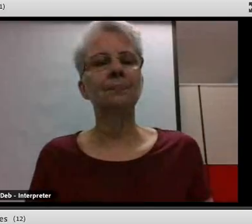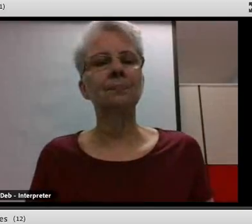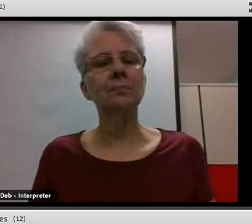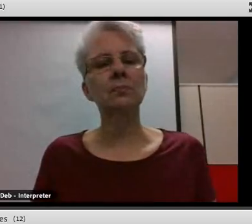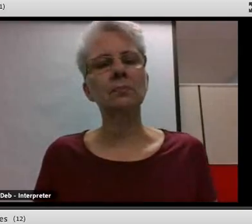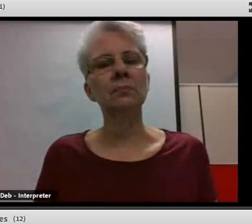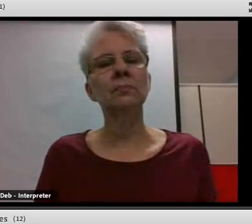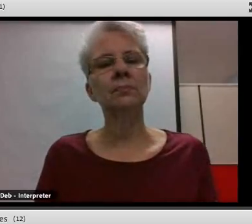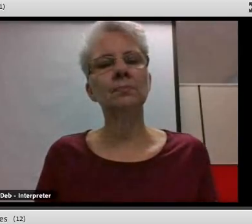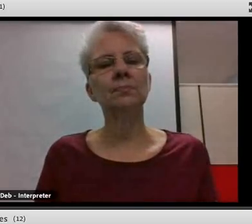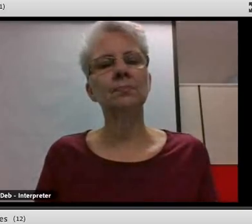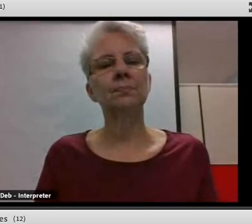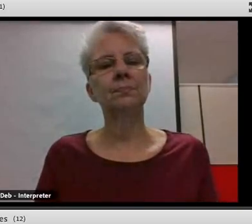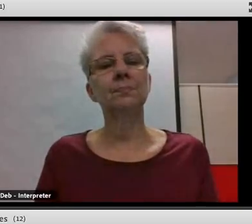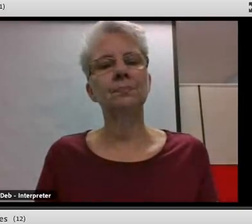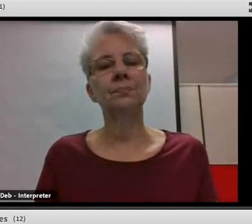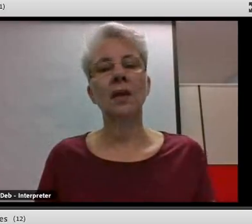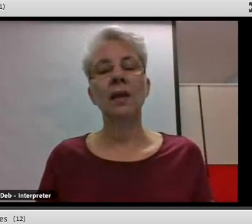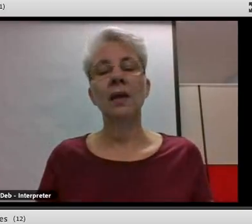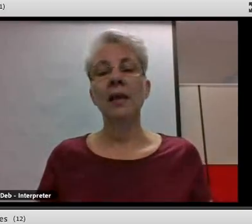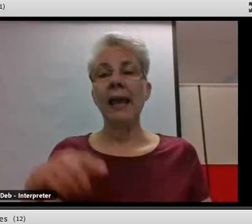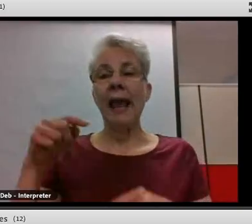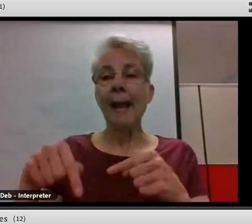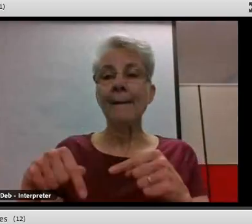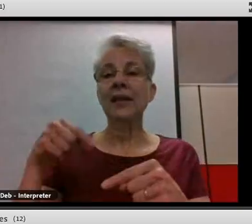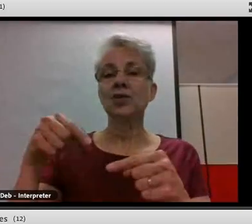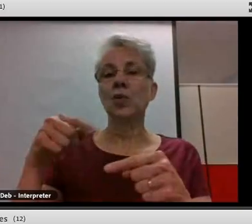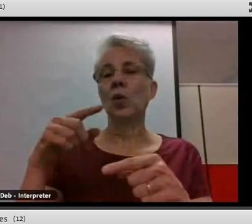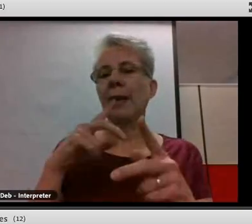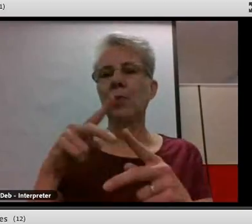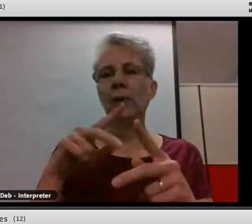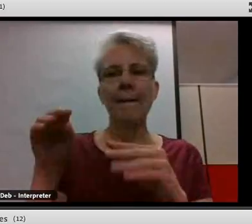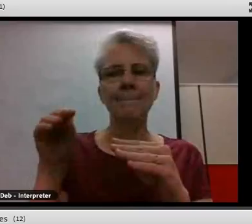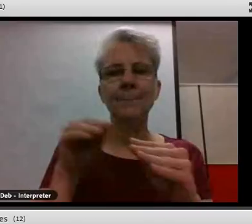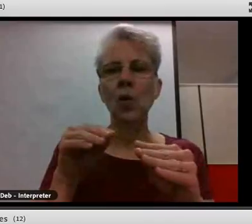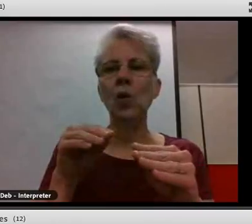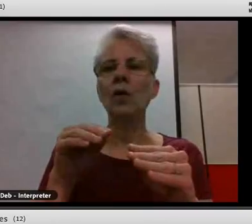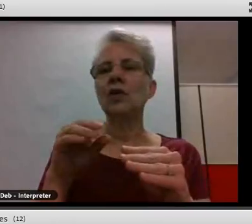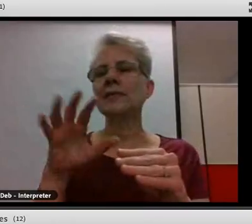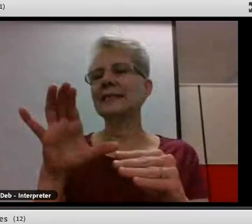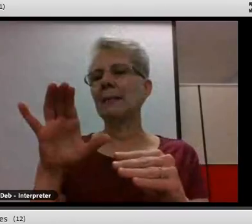really quickly if you had any kind of session